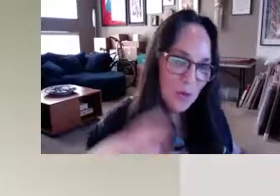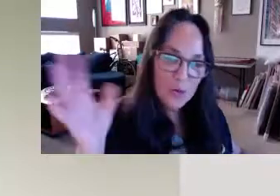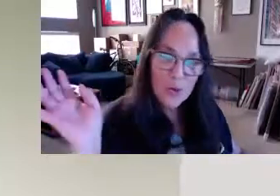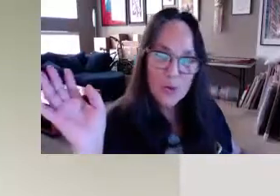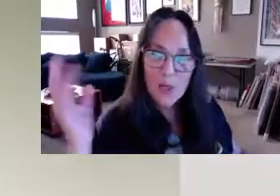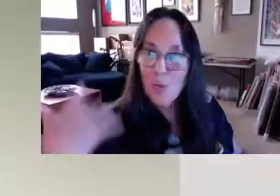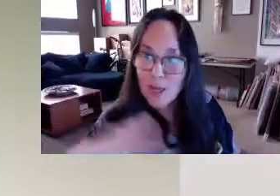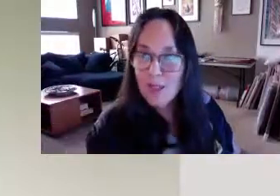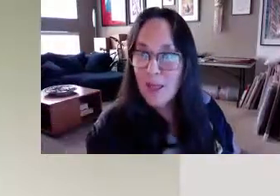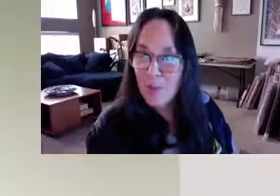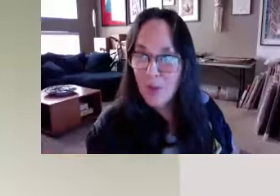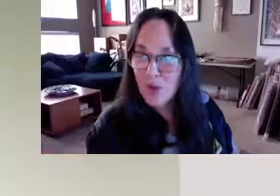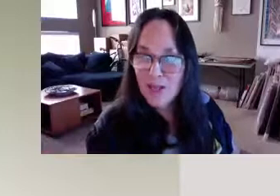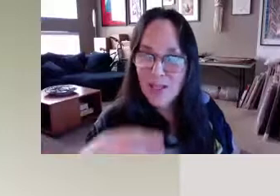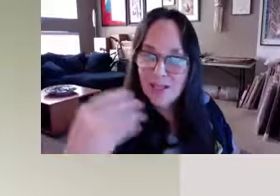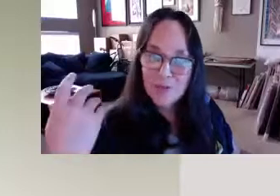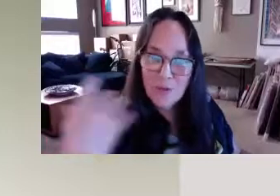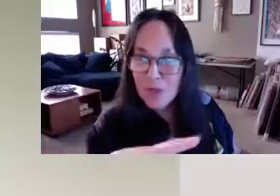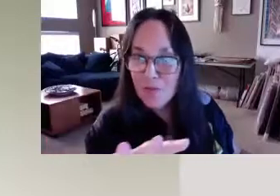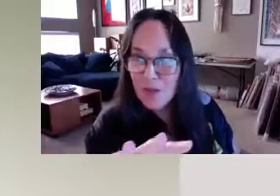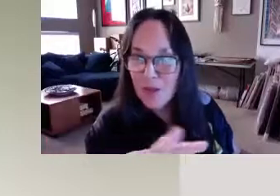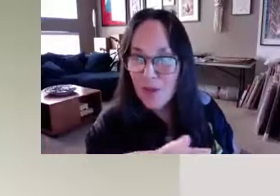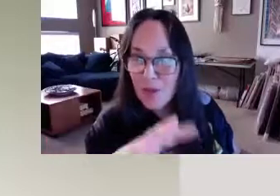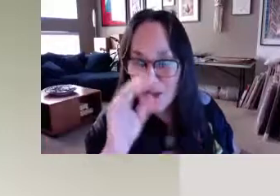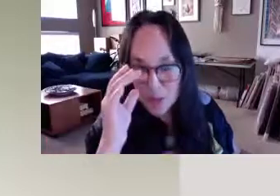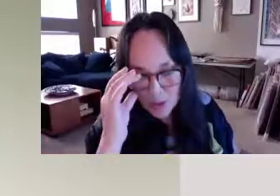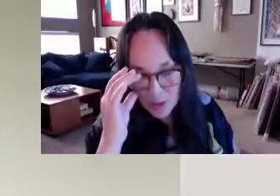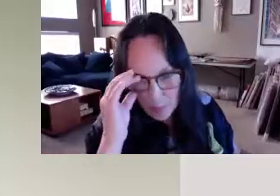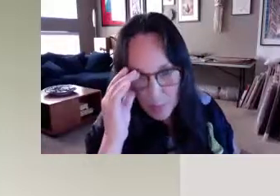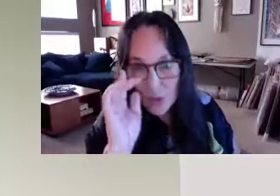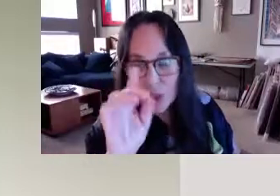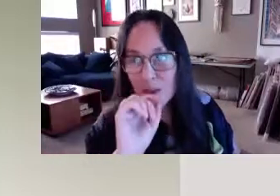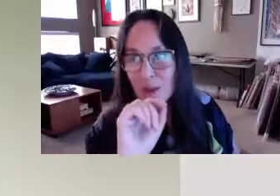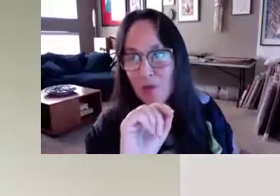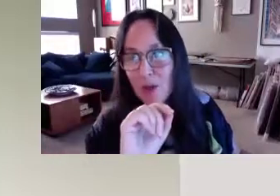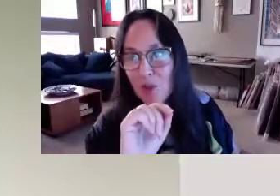there's also like Rez glamour and it's very different than other glamour but just as valuable